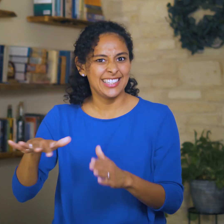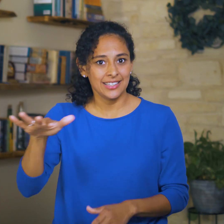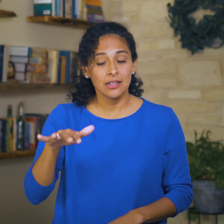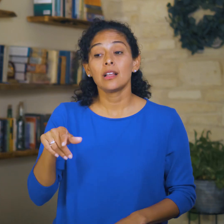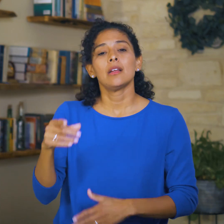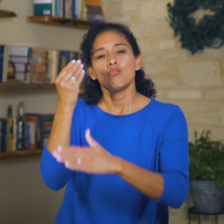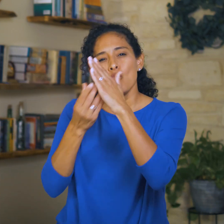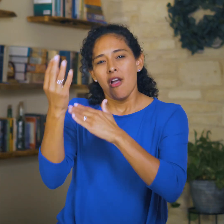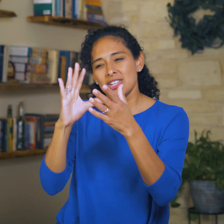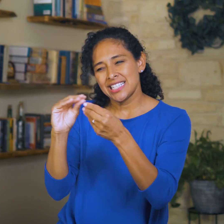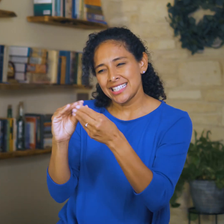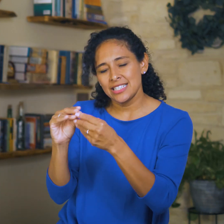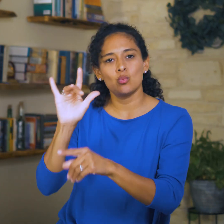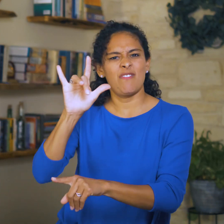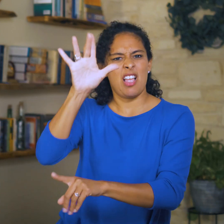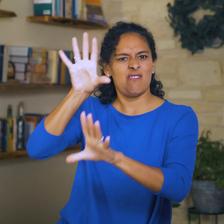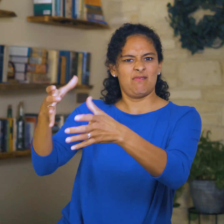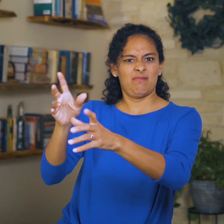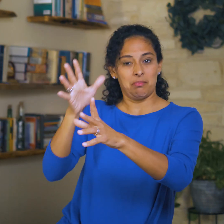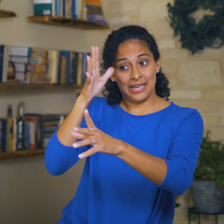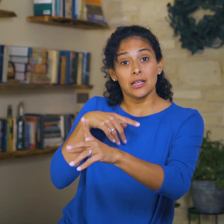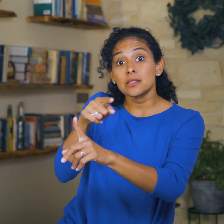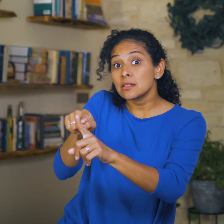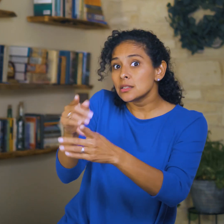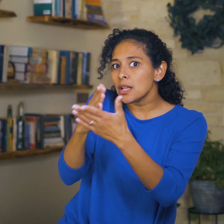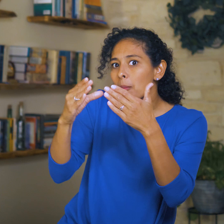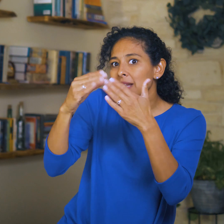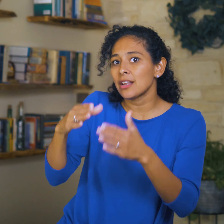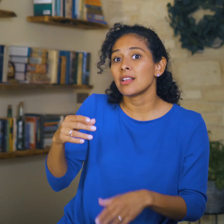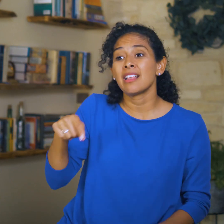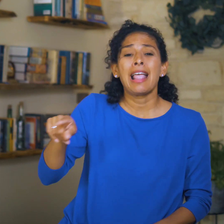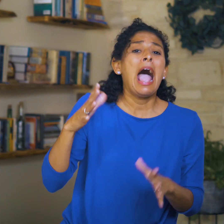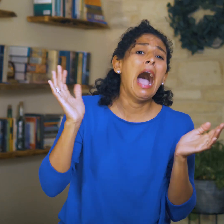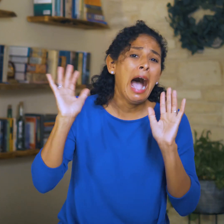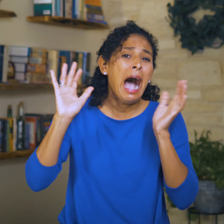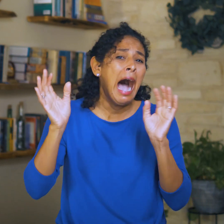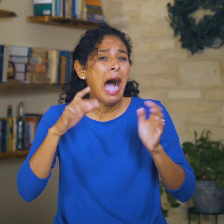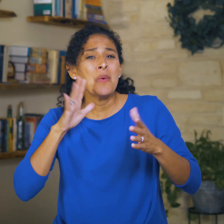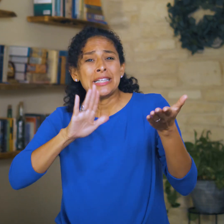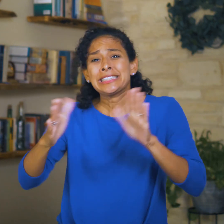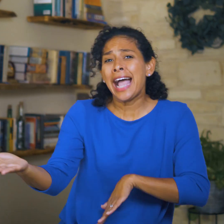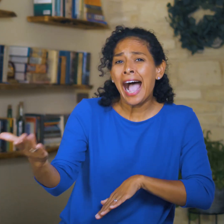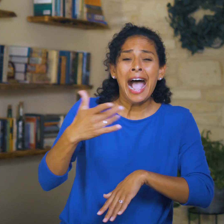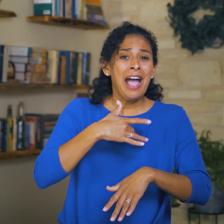where he prophesies to 25 men, including leaders. They’ve been acting like they’ll die in the city—